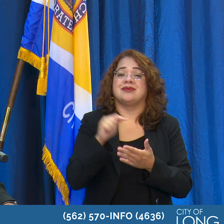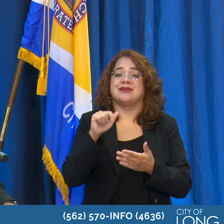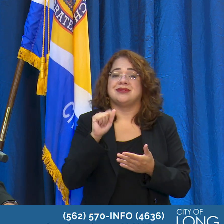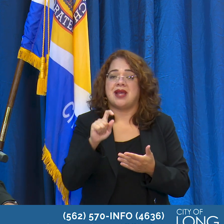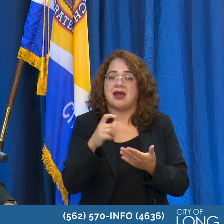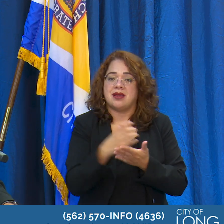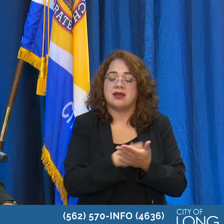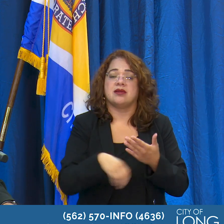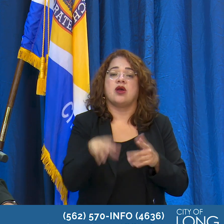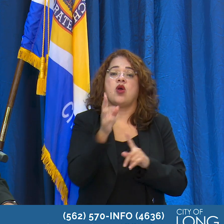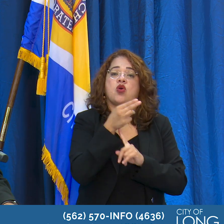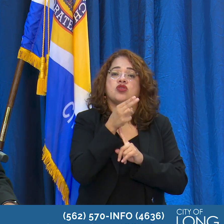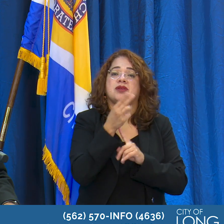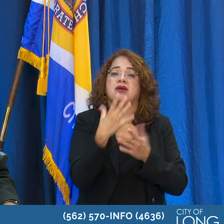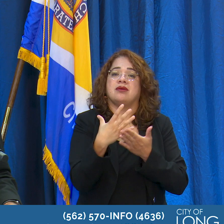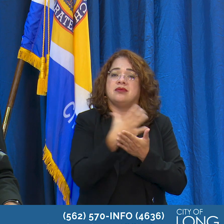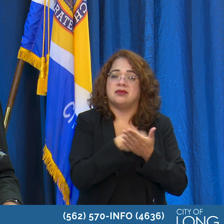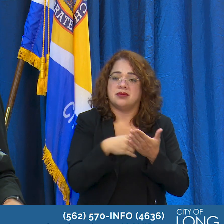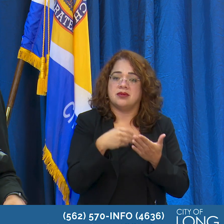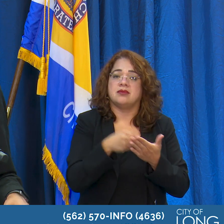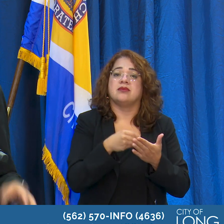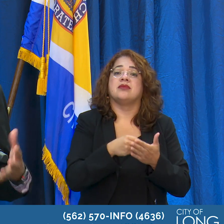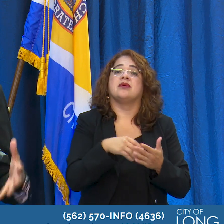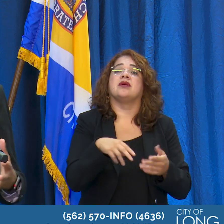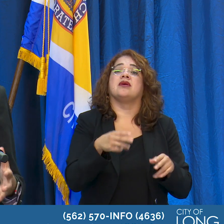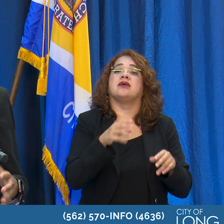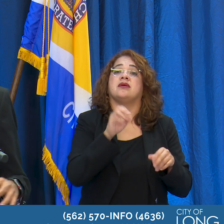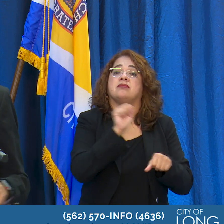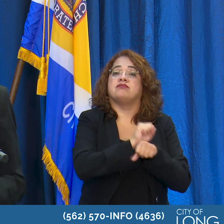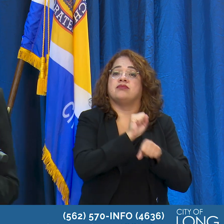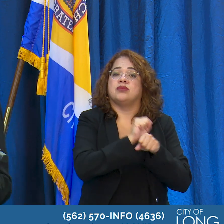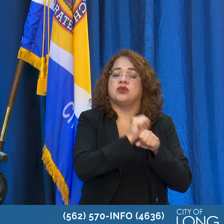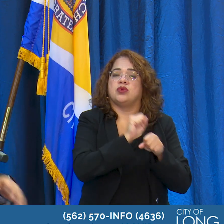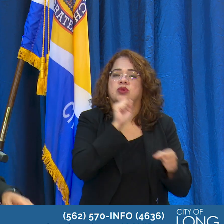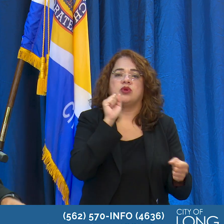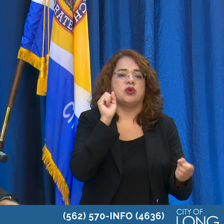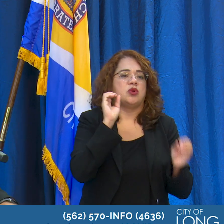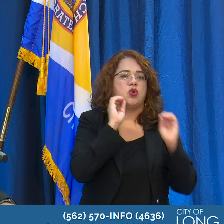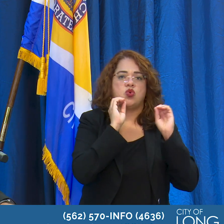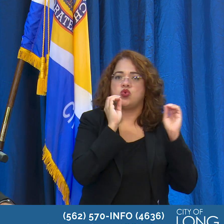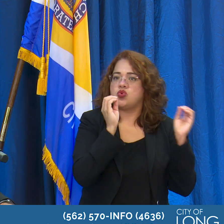unemployment is going up, and so normally the city would have so many more revenue